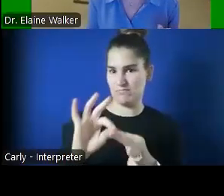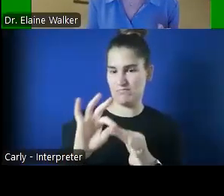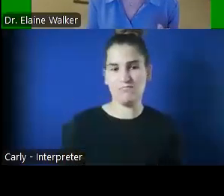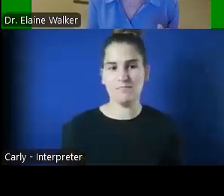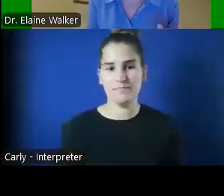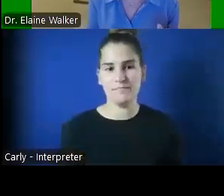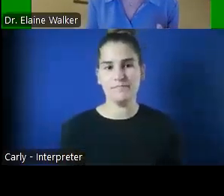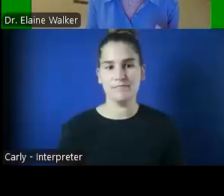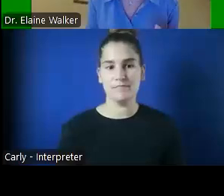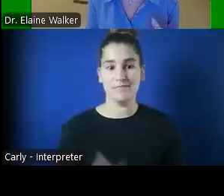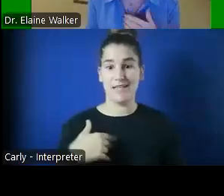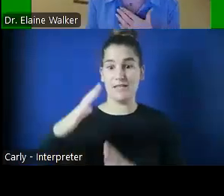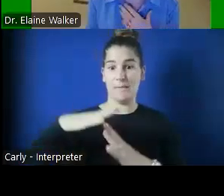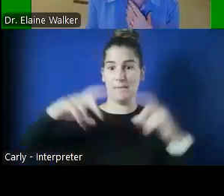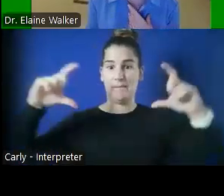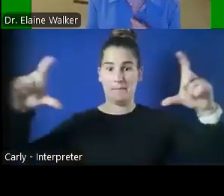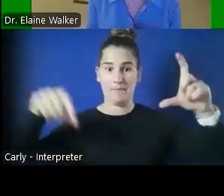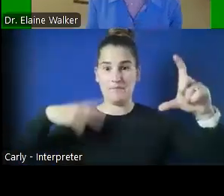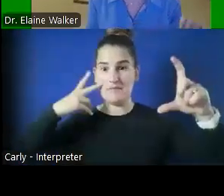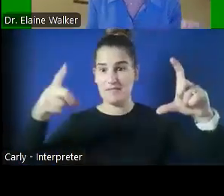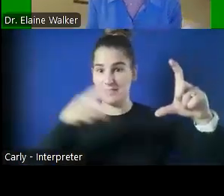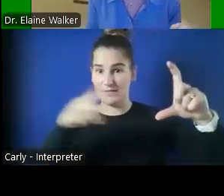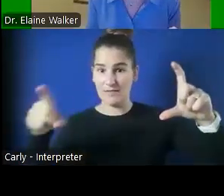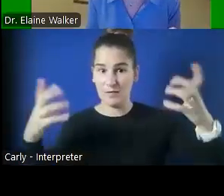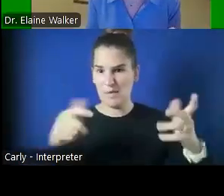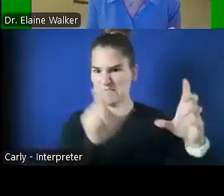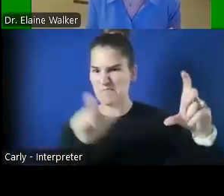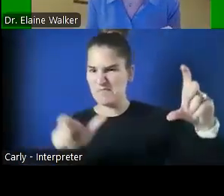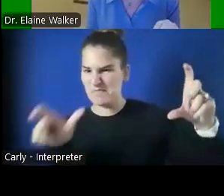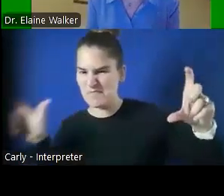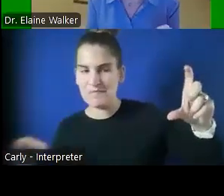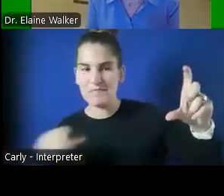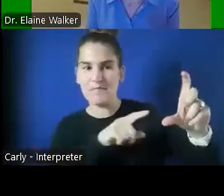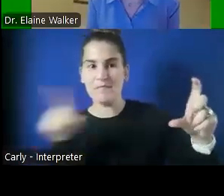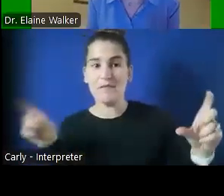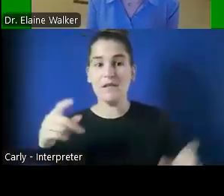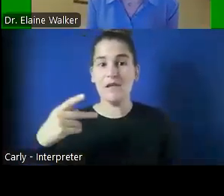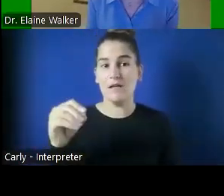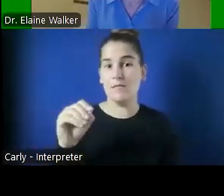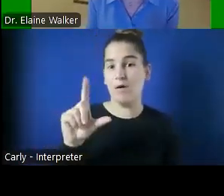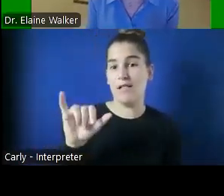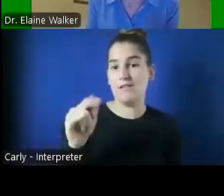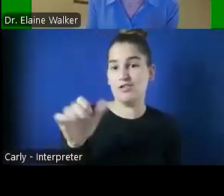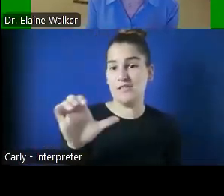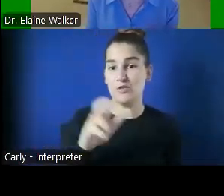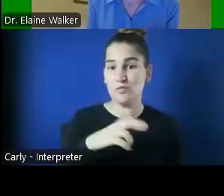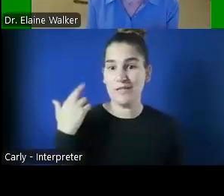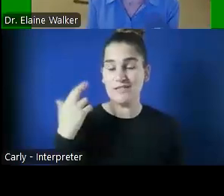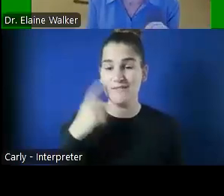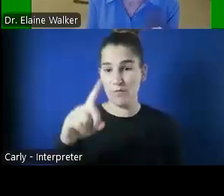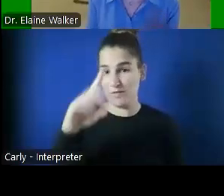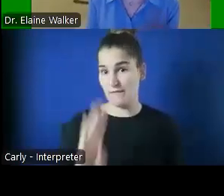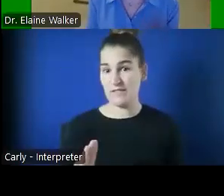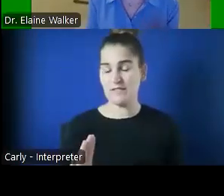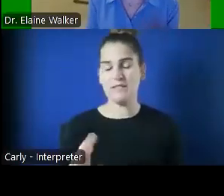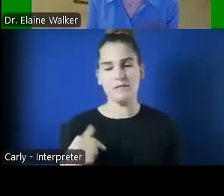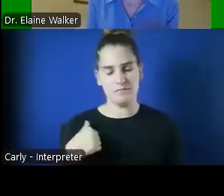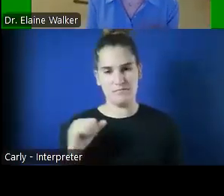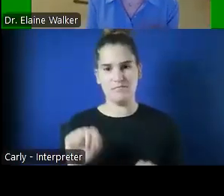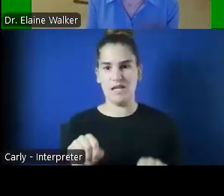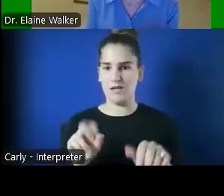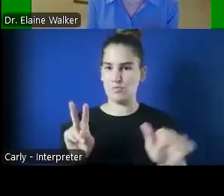of the figure is that polyenic risk scores for schizophrenia are as we'd expect predictive of